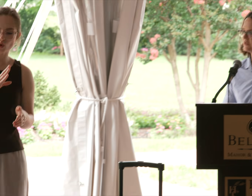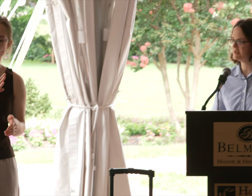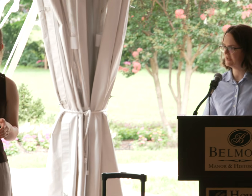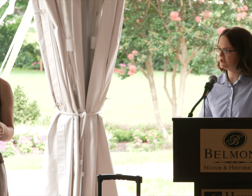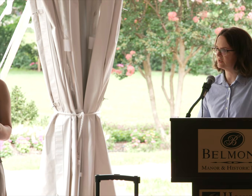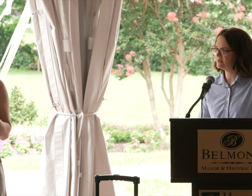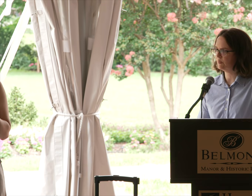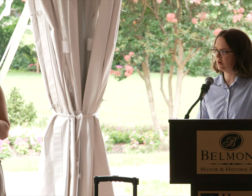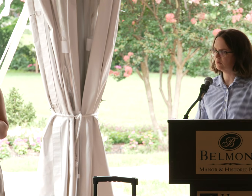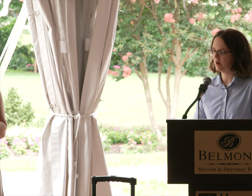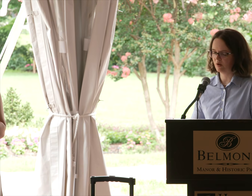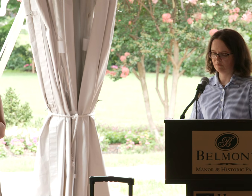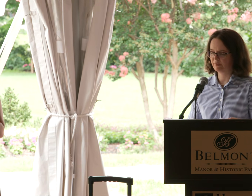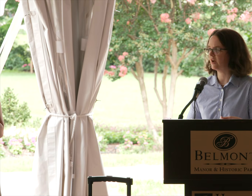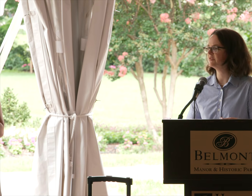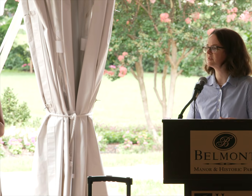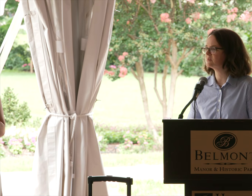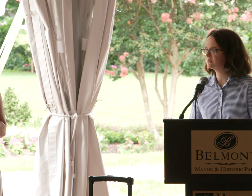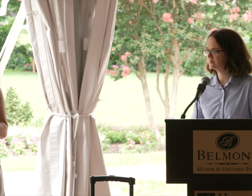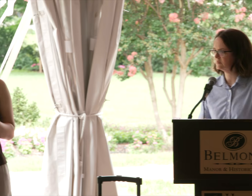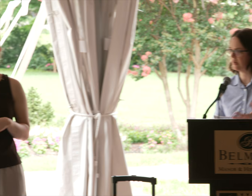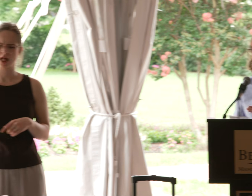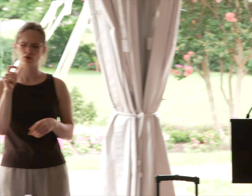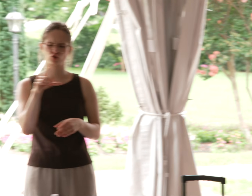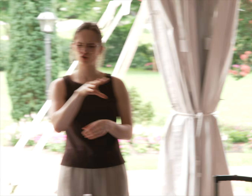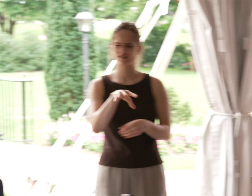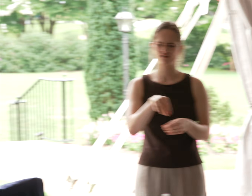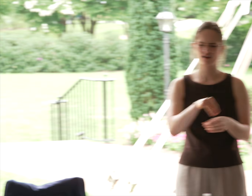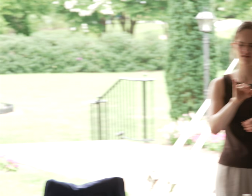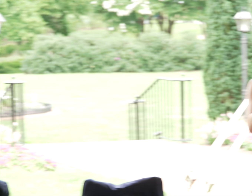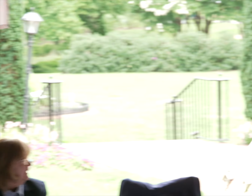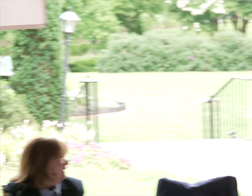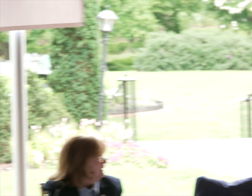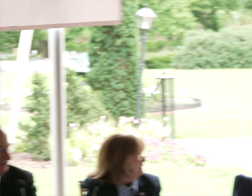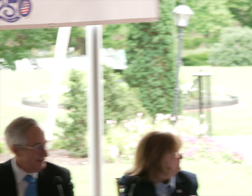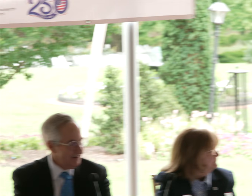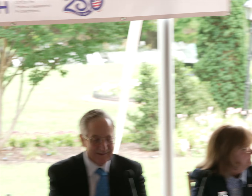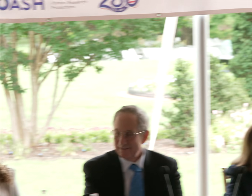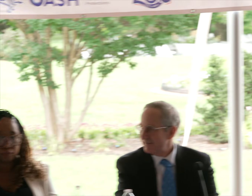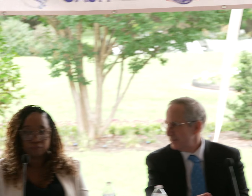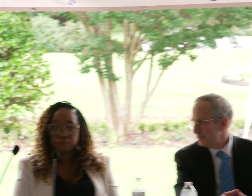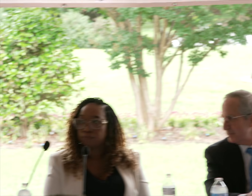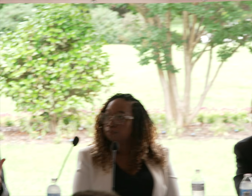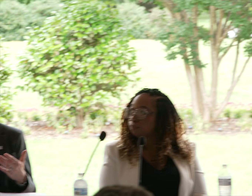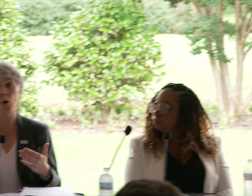conversations about beneficence? Yeah, so, give it to anybody. Yeah, hopefully,